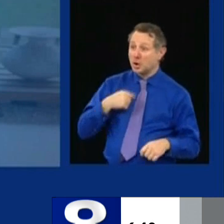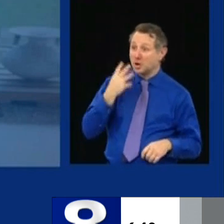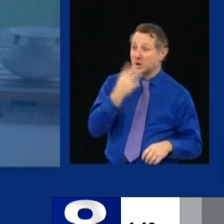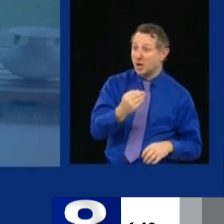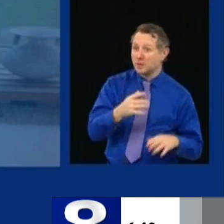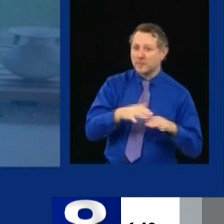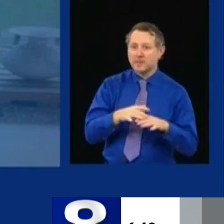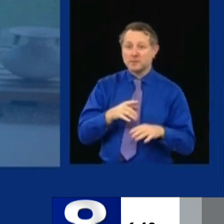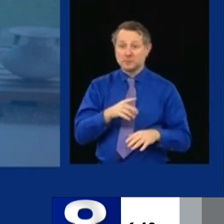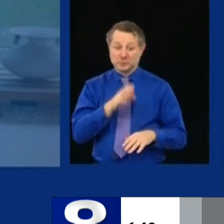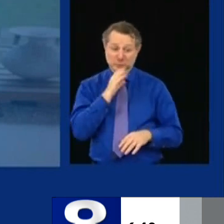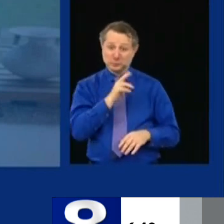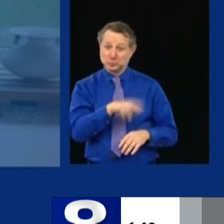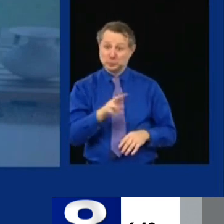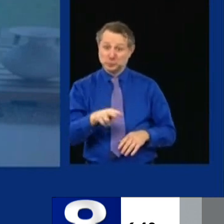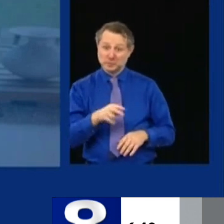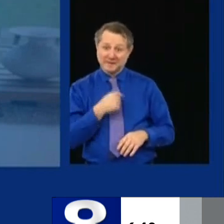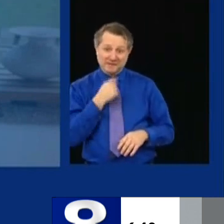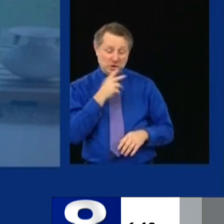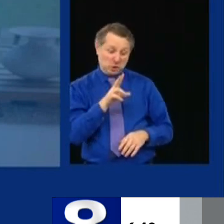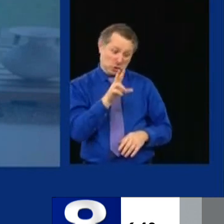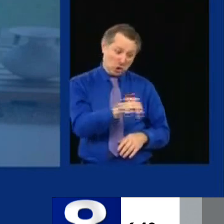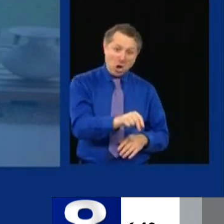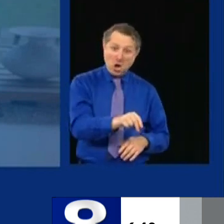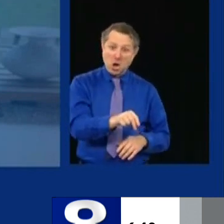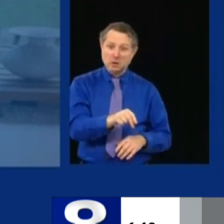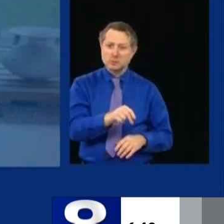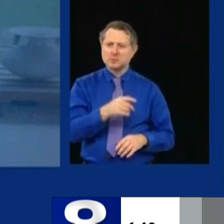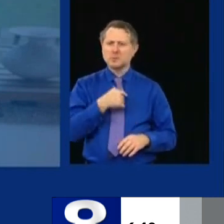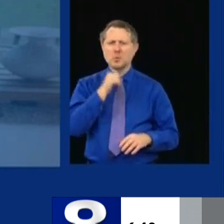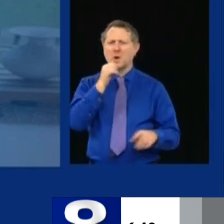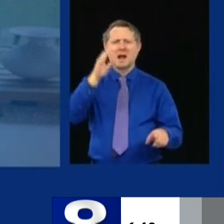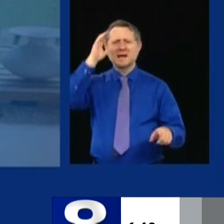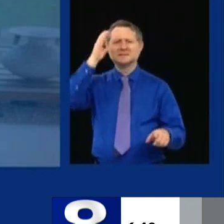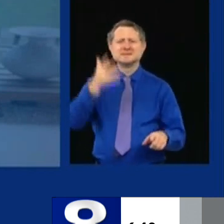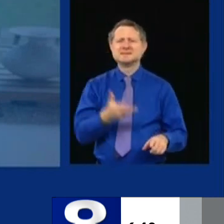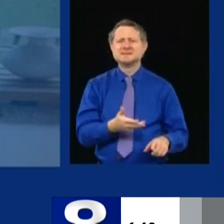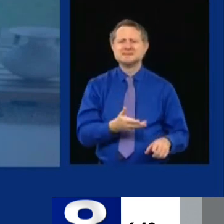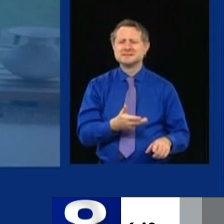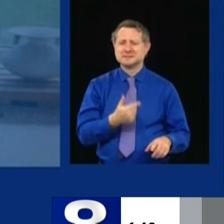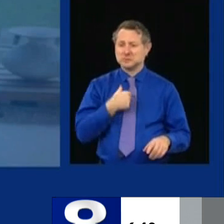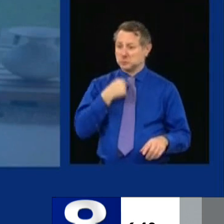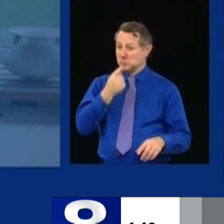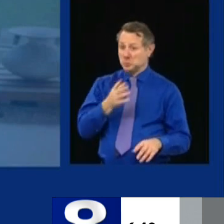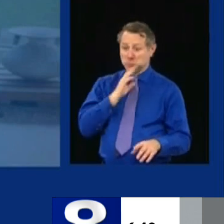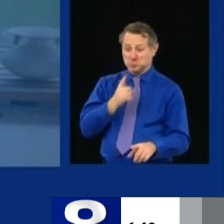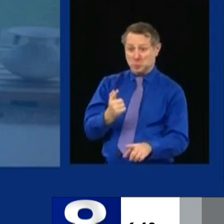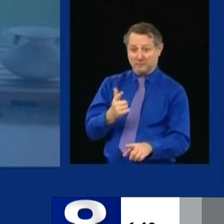SHOULD I GO? YOU KNOW, 22, YOU CAN'T TELL THEM ANYTHING. YOU CAN'T TELL THEM ANYTHING AT